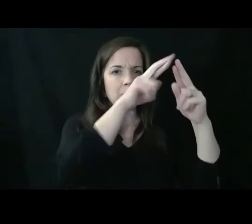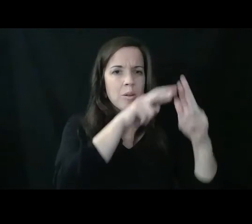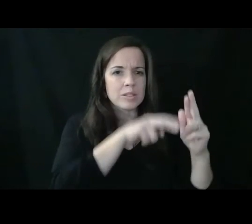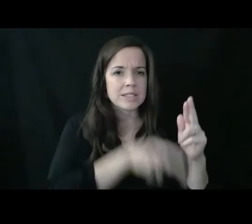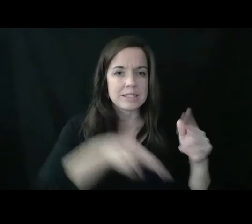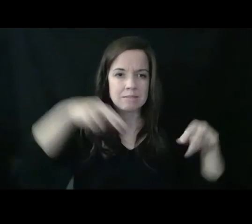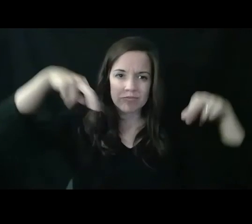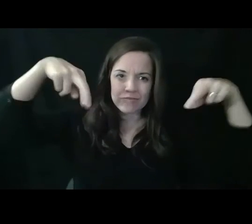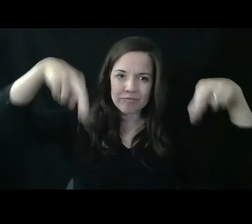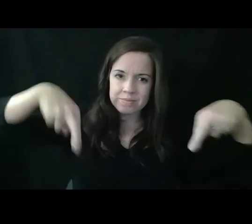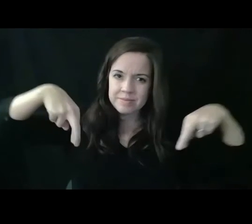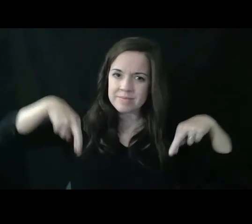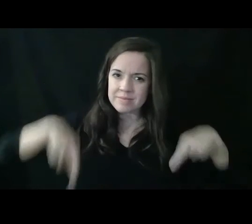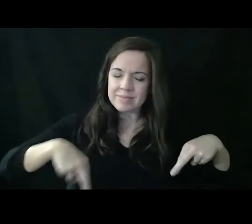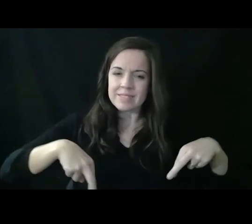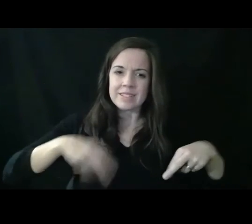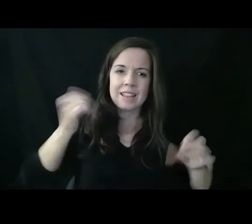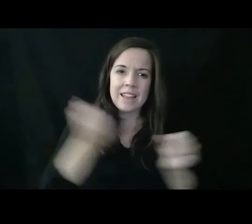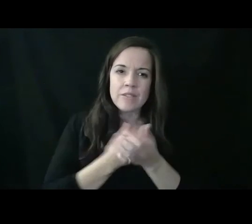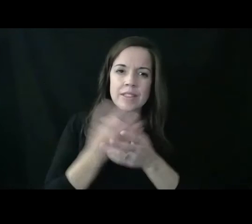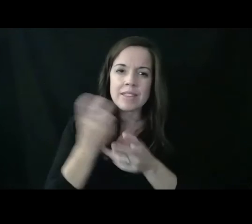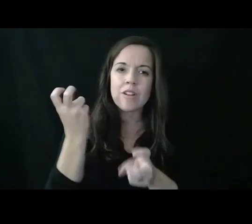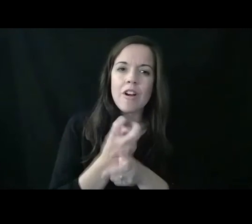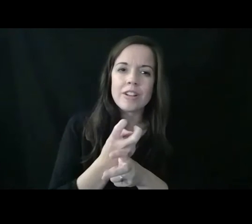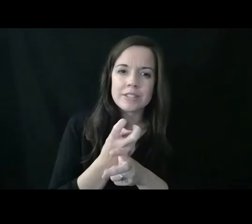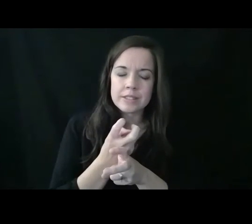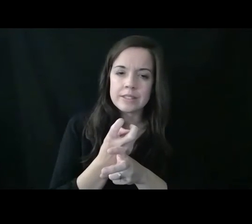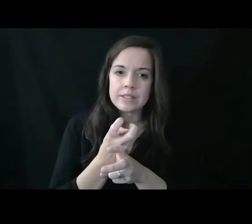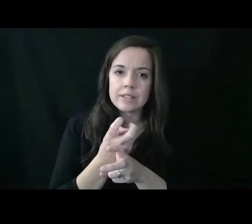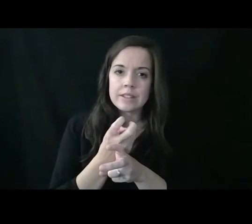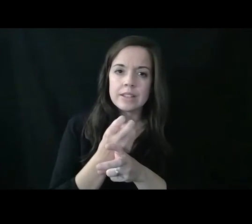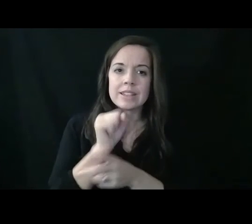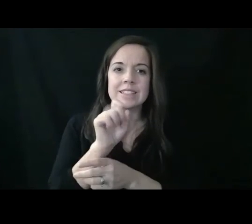We make everything hard. The steel room out in the garage,